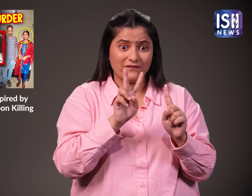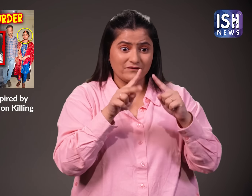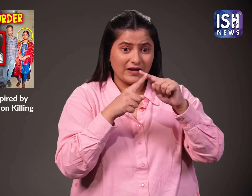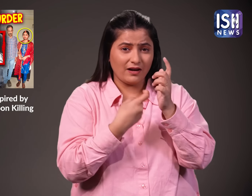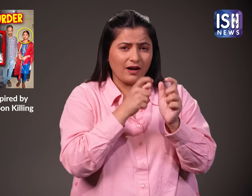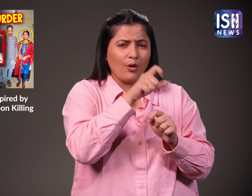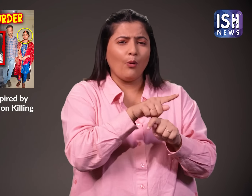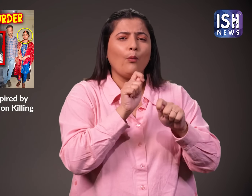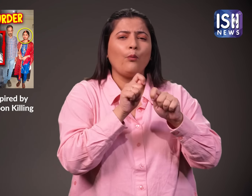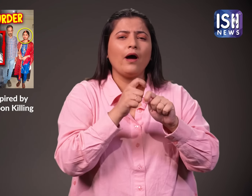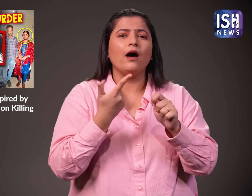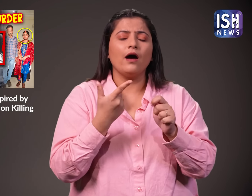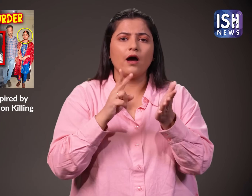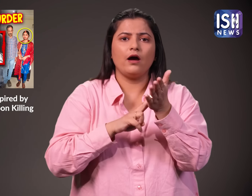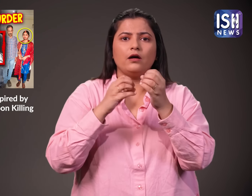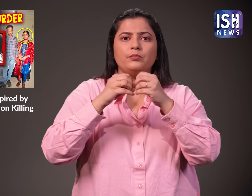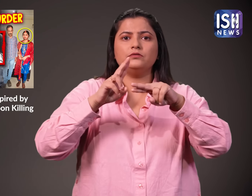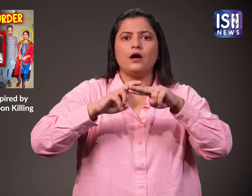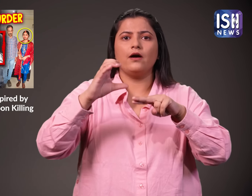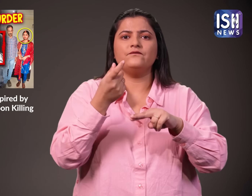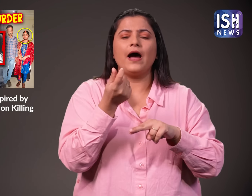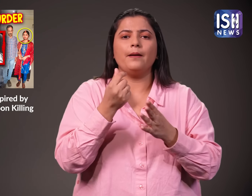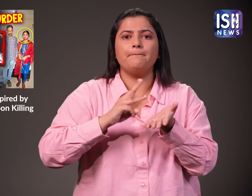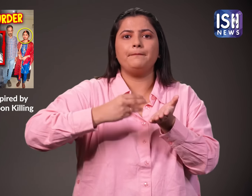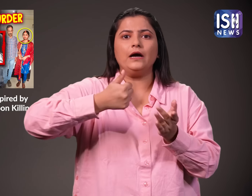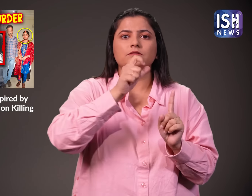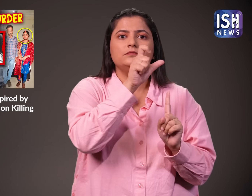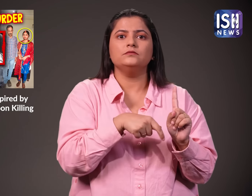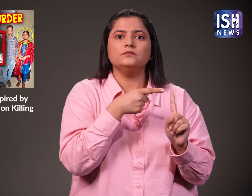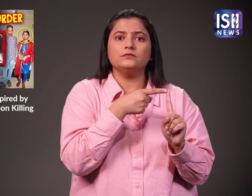VT Rao was a NBFC manager.